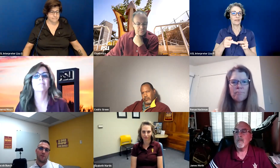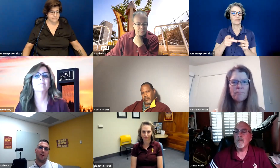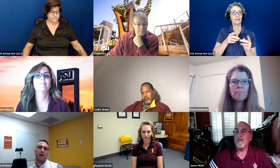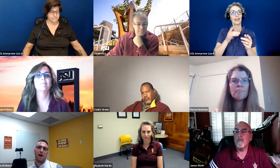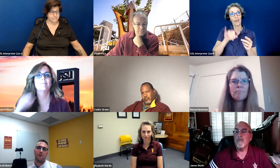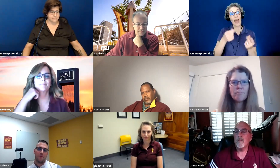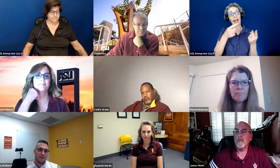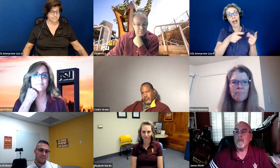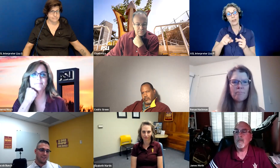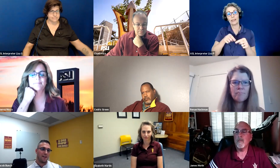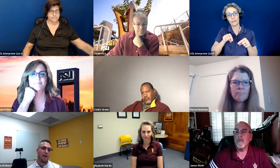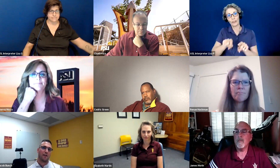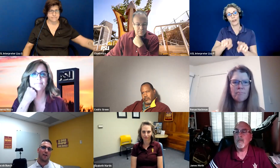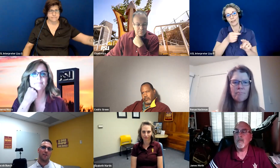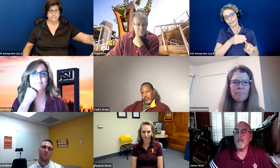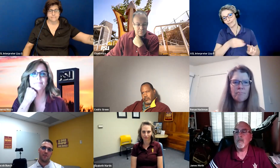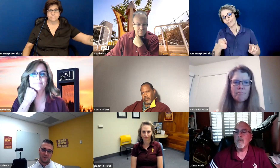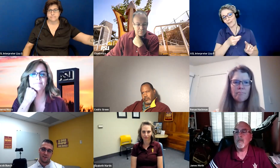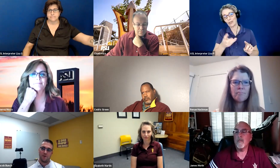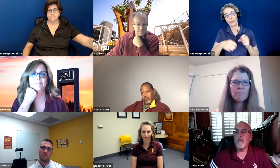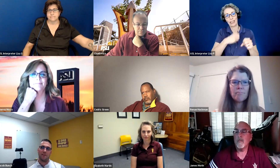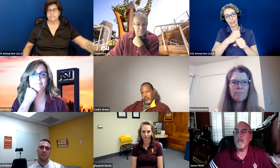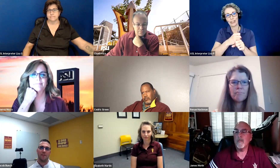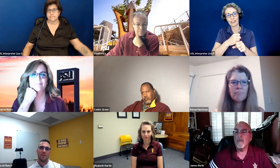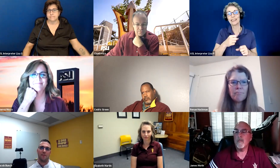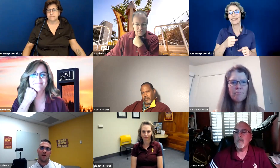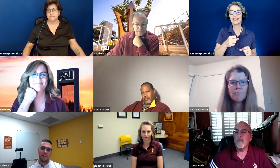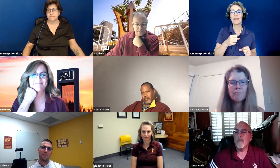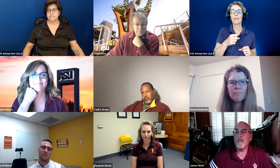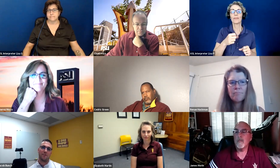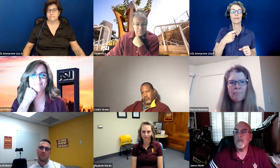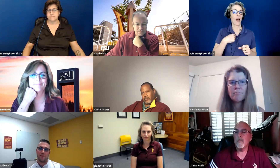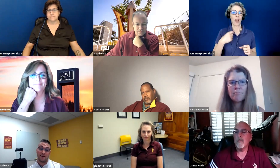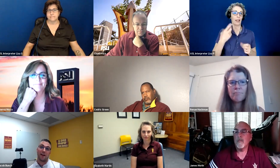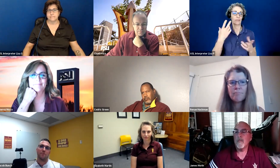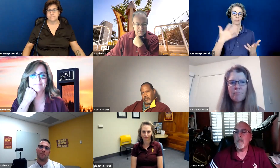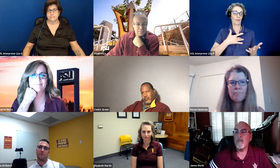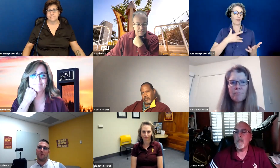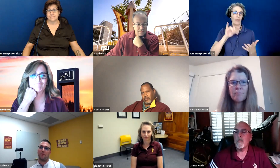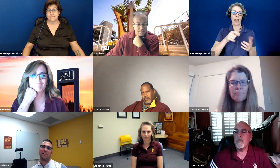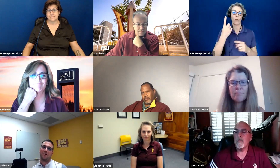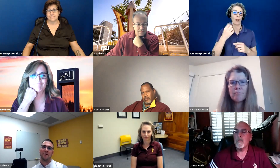So, I consider it one of the highest honors of my life to work here.